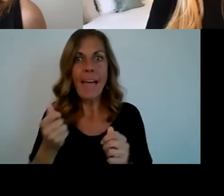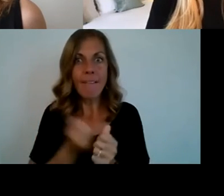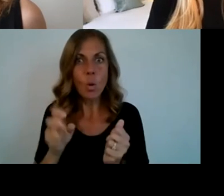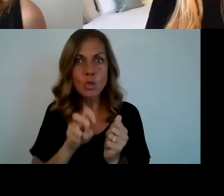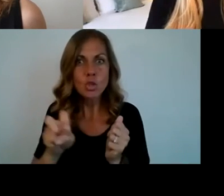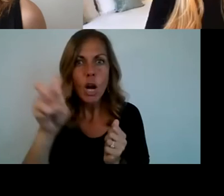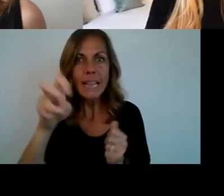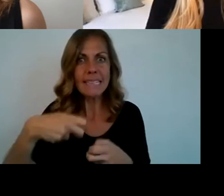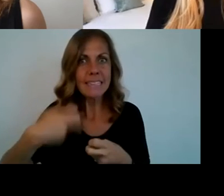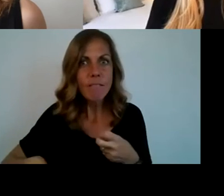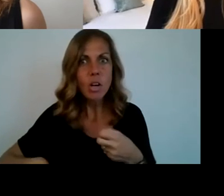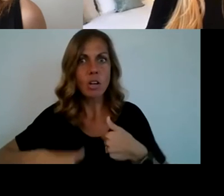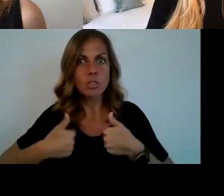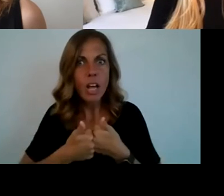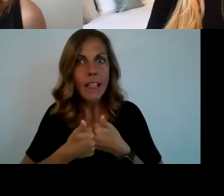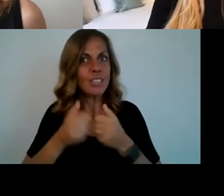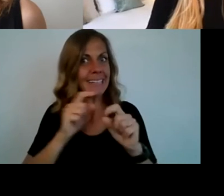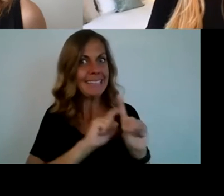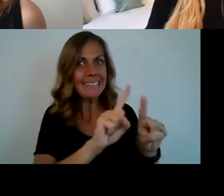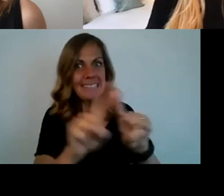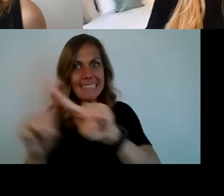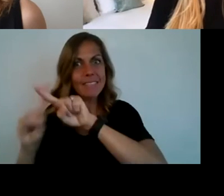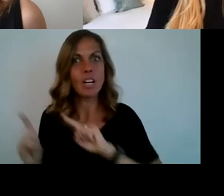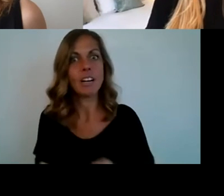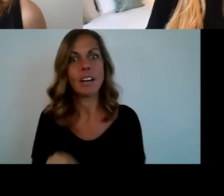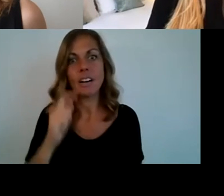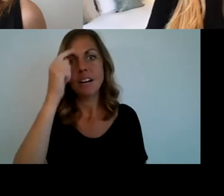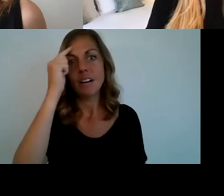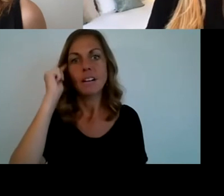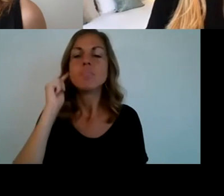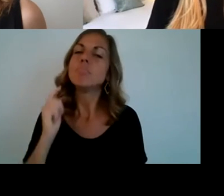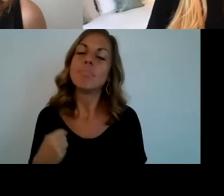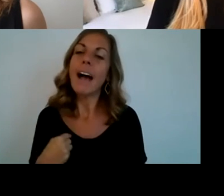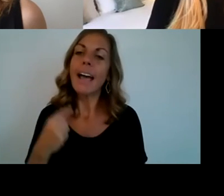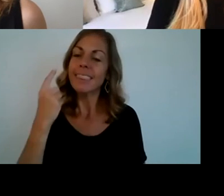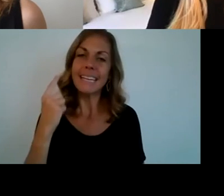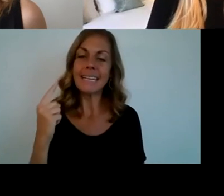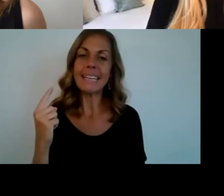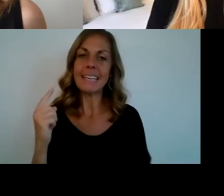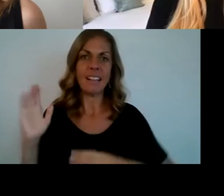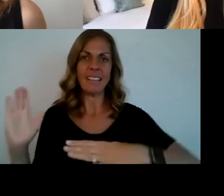in its own way. But really, I think, there the spectrum is from those who are locked